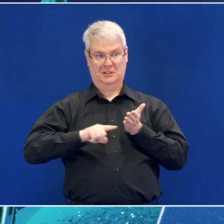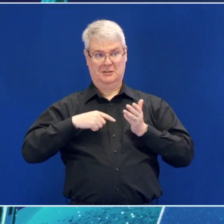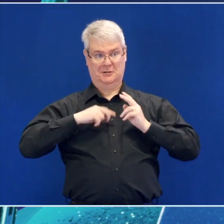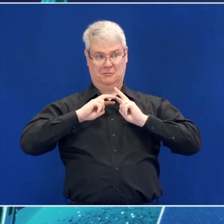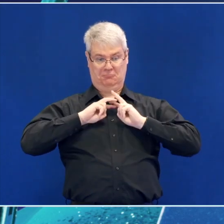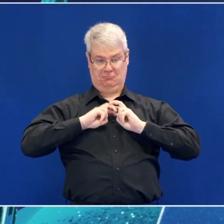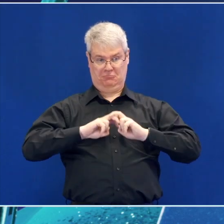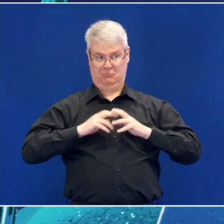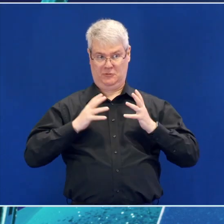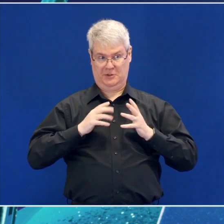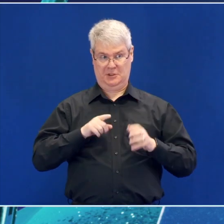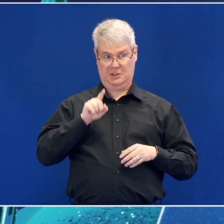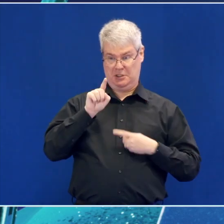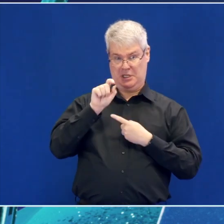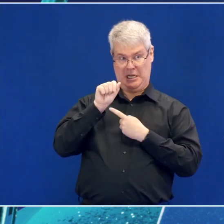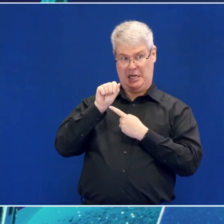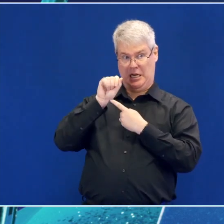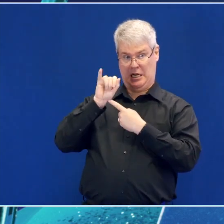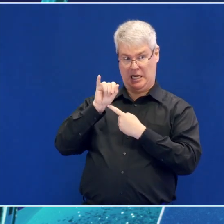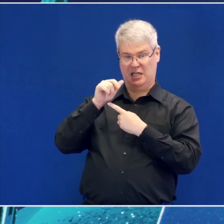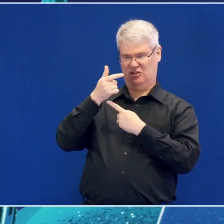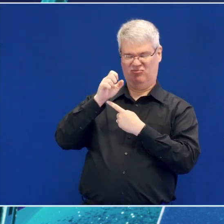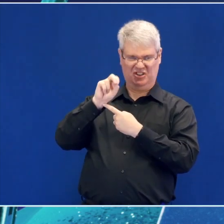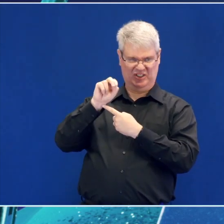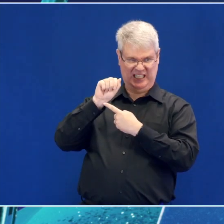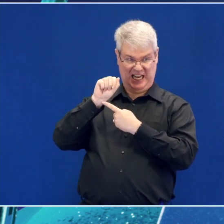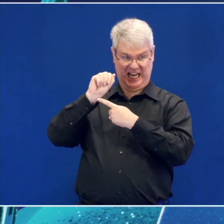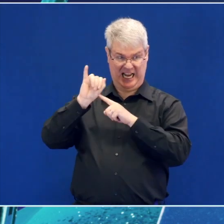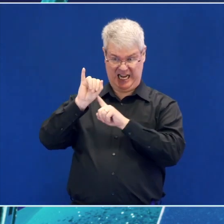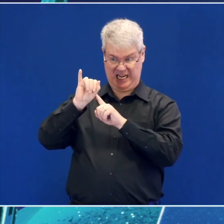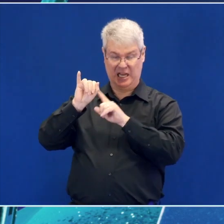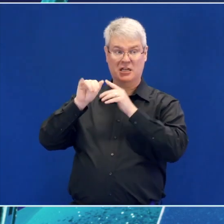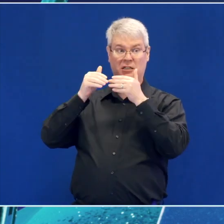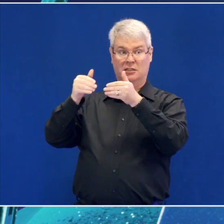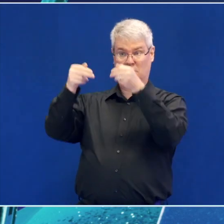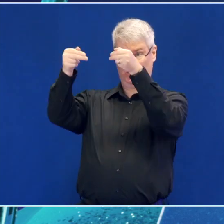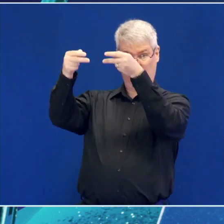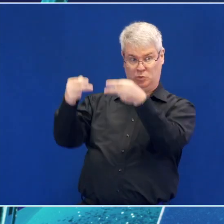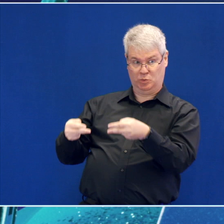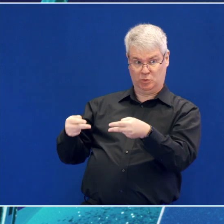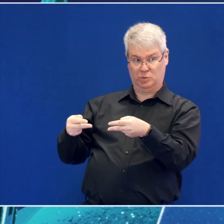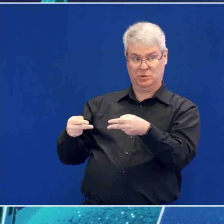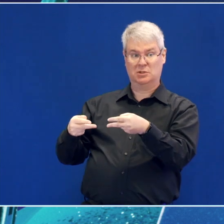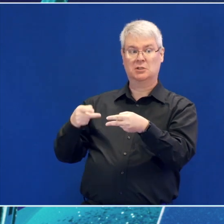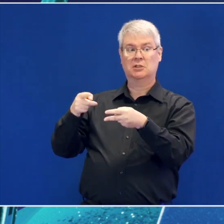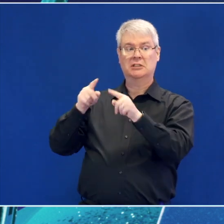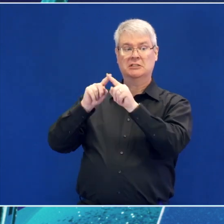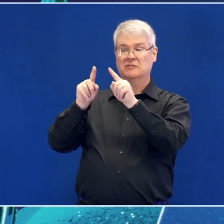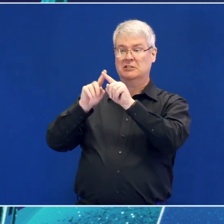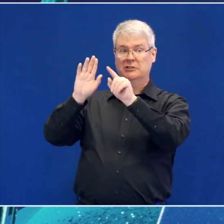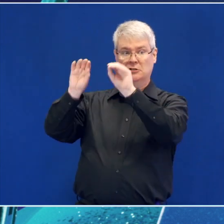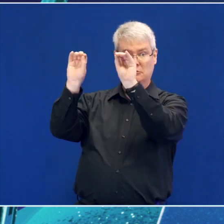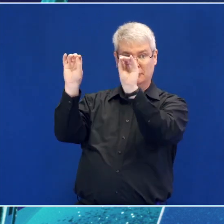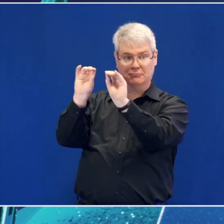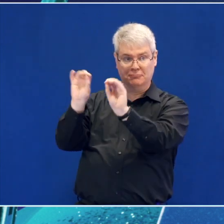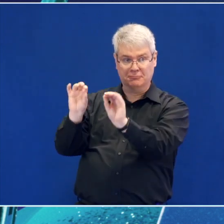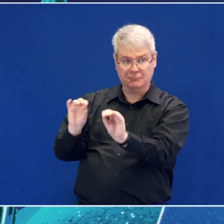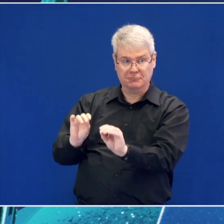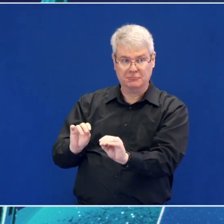like generating AI code with different models and with different prompting conditions, but the prompting --